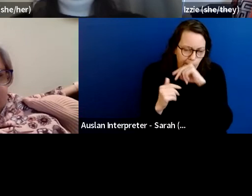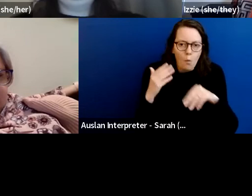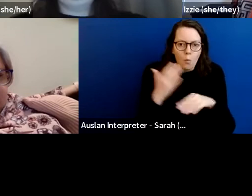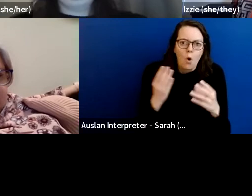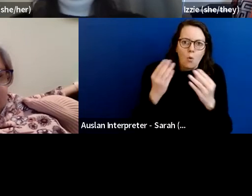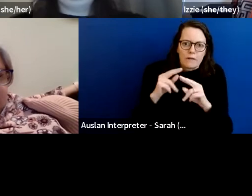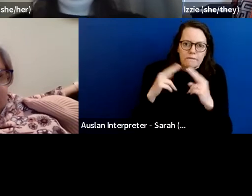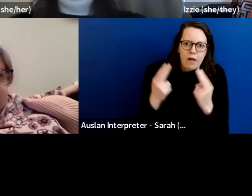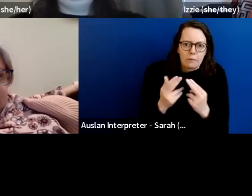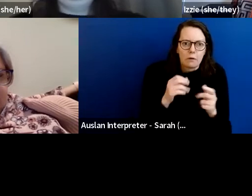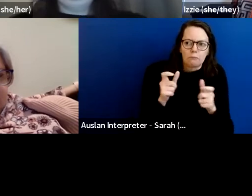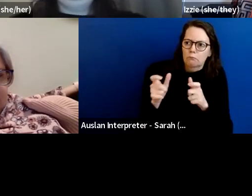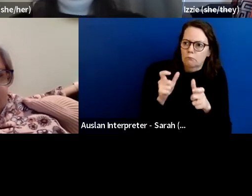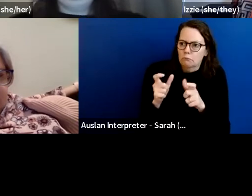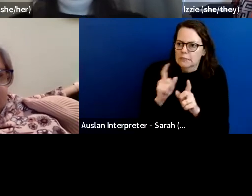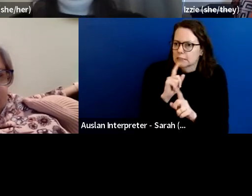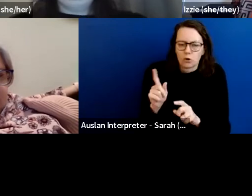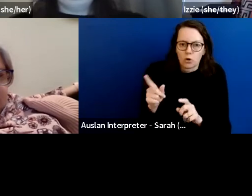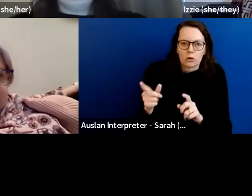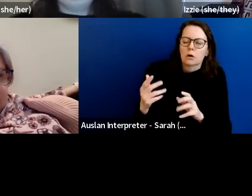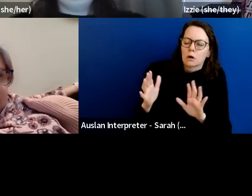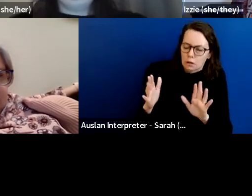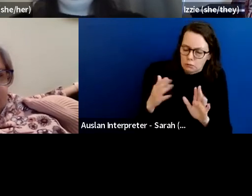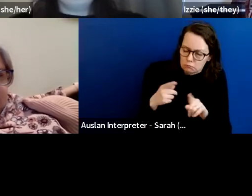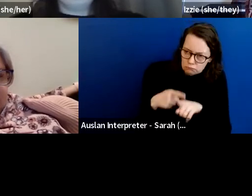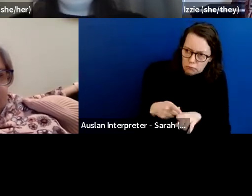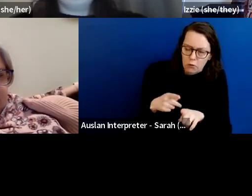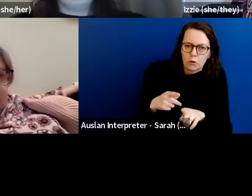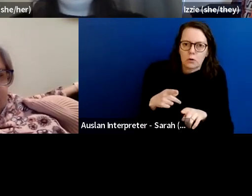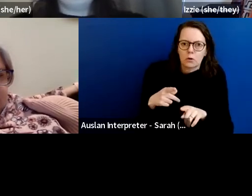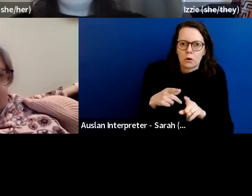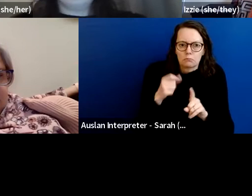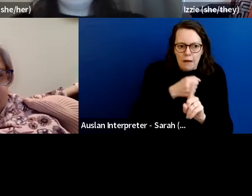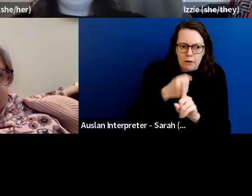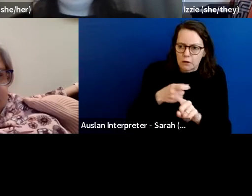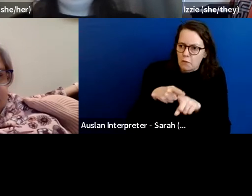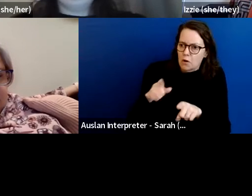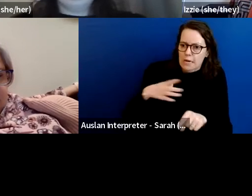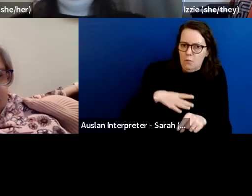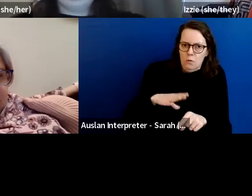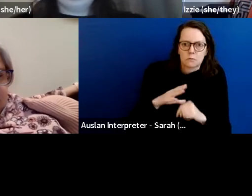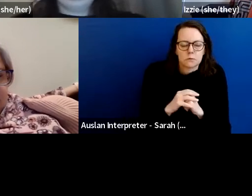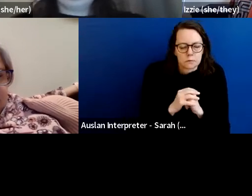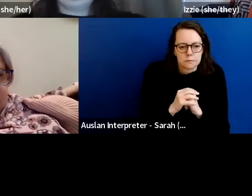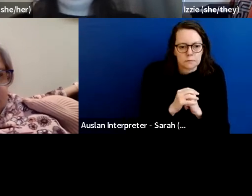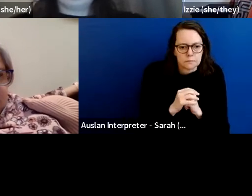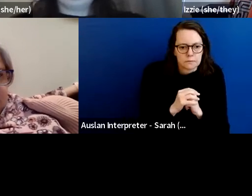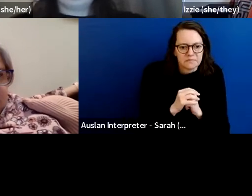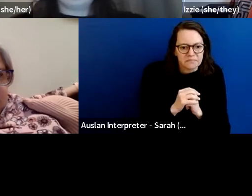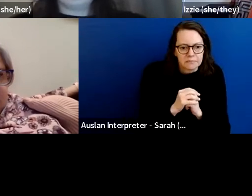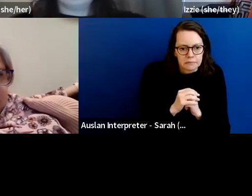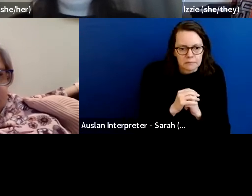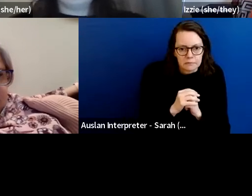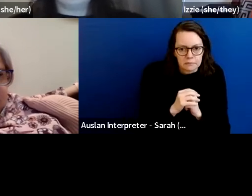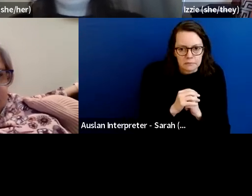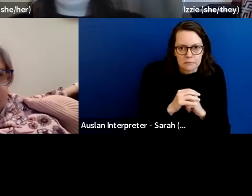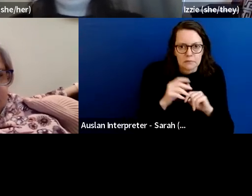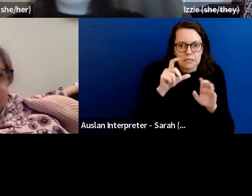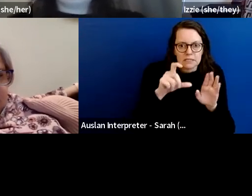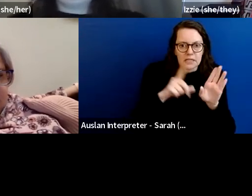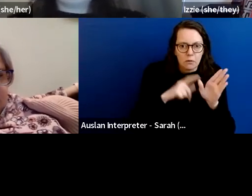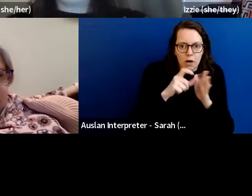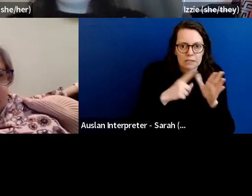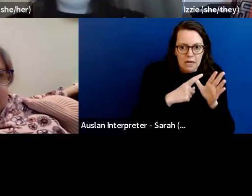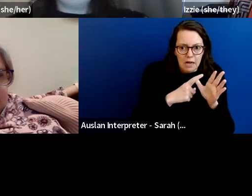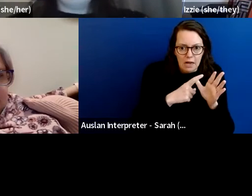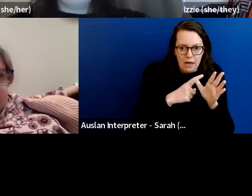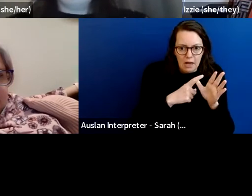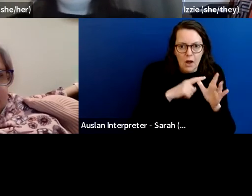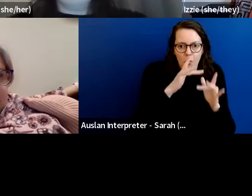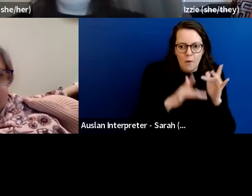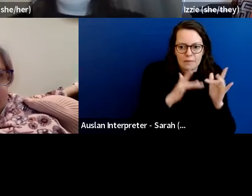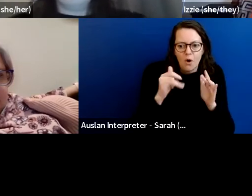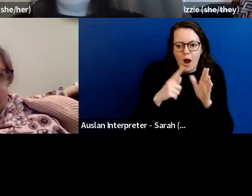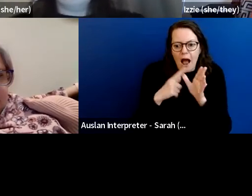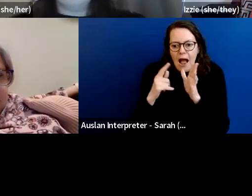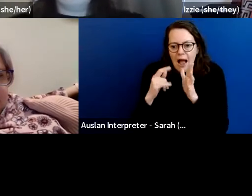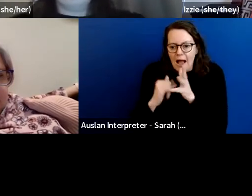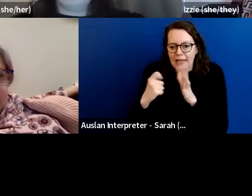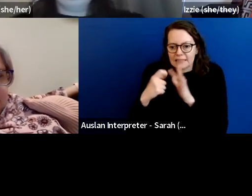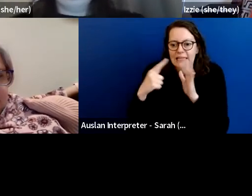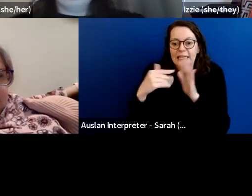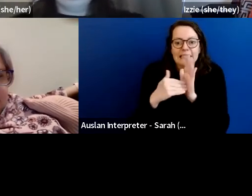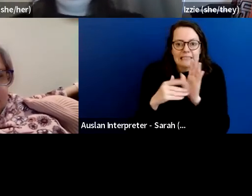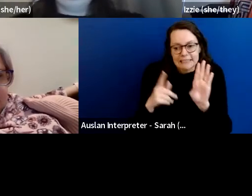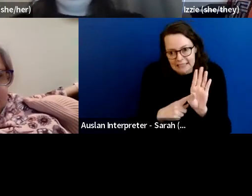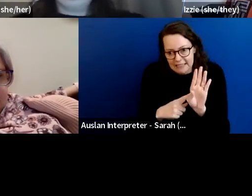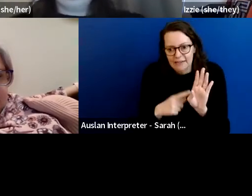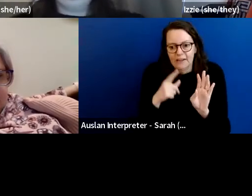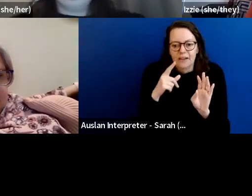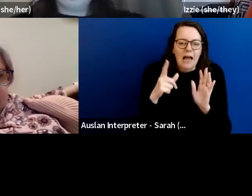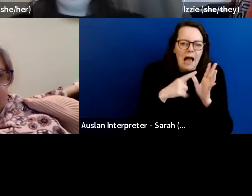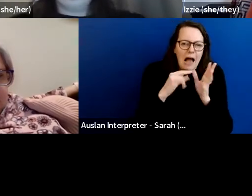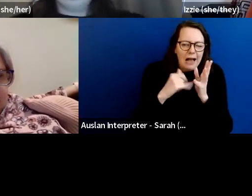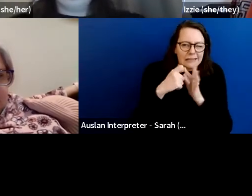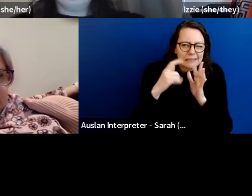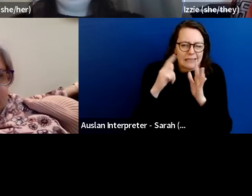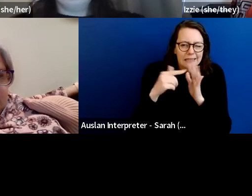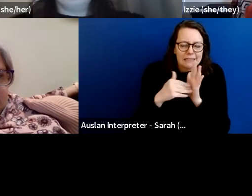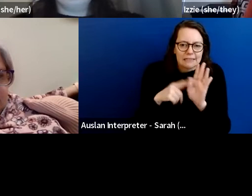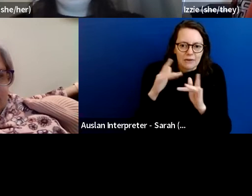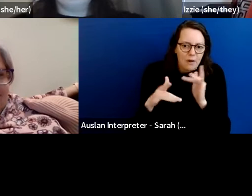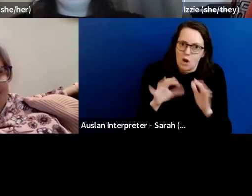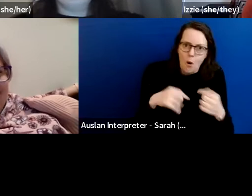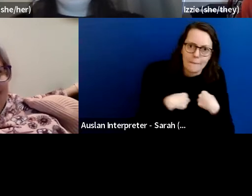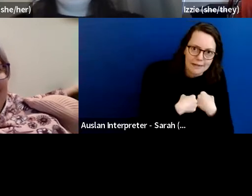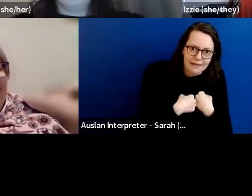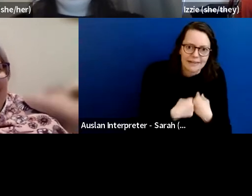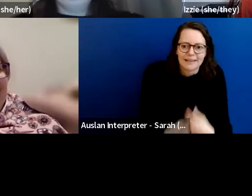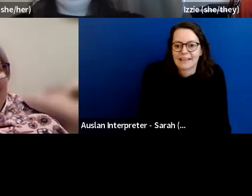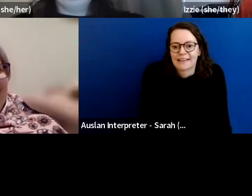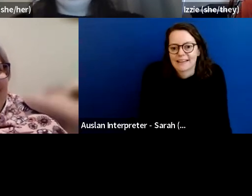And the primary focus should be to help speak out and defend your child's rights interest. So, the site or website or ask Izzy is how you might look at an advocate in what area and ask is it is a website, it's not me.